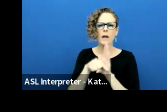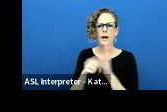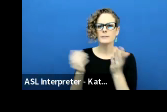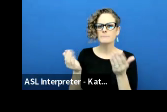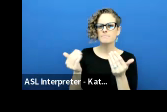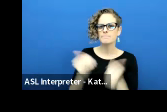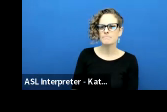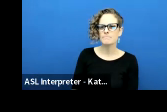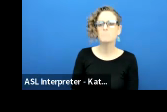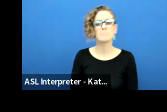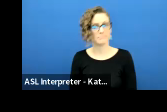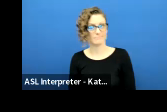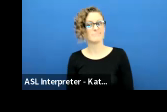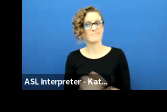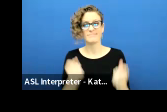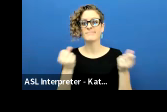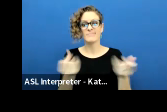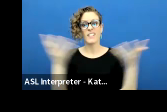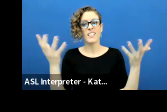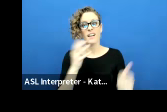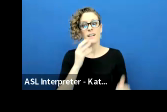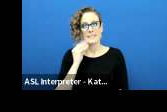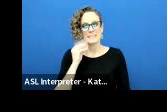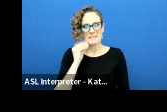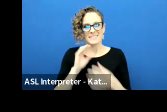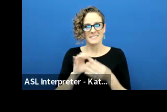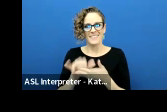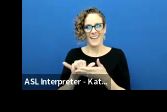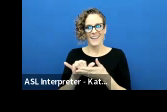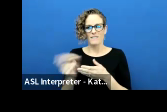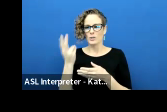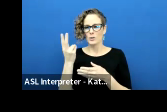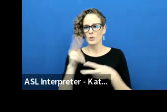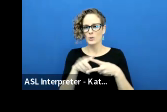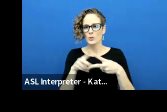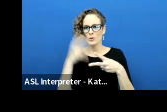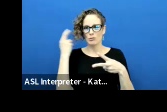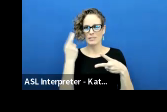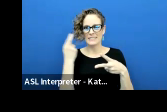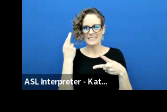yes we have a lot of experience with that um for two different reasons so I've got a a partner in